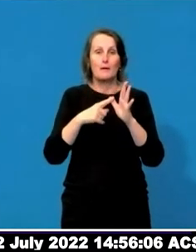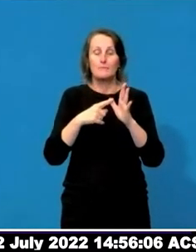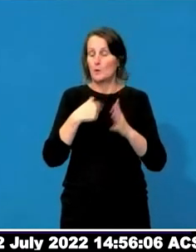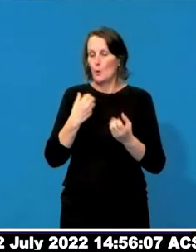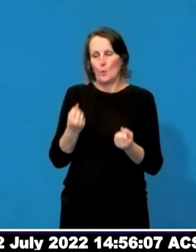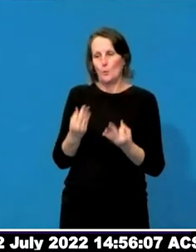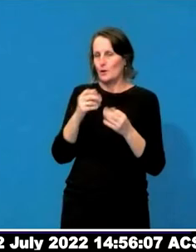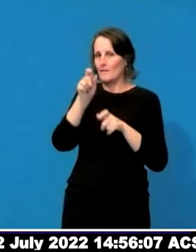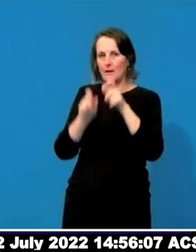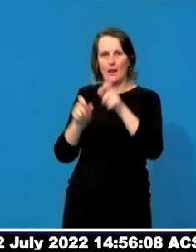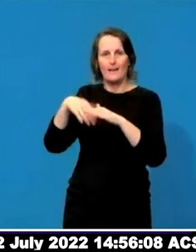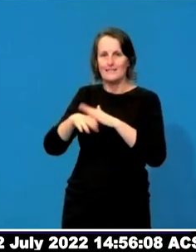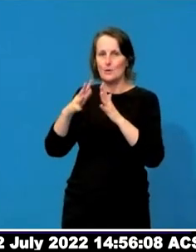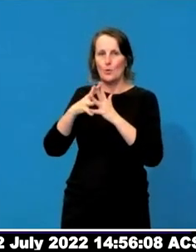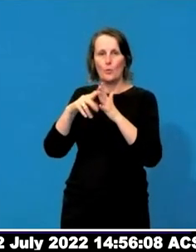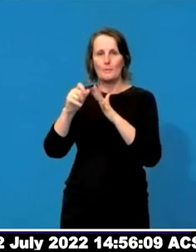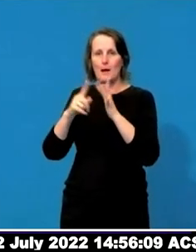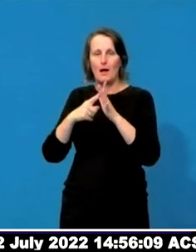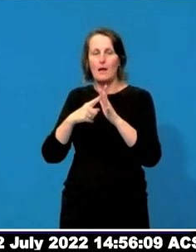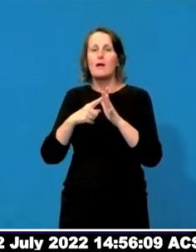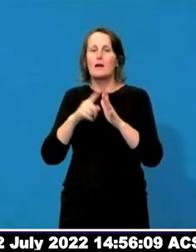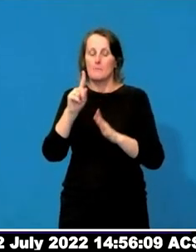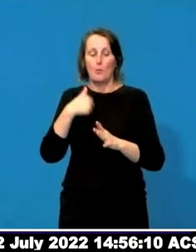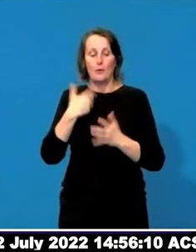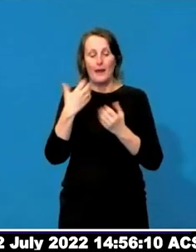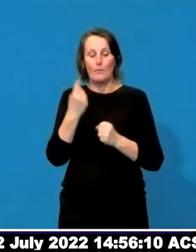We have clients in Aurukun. Sorry, in Aurukun, I should say. And recently Mapoon.